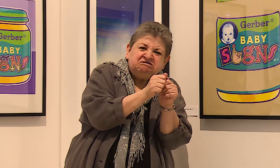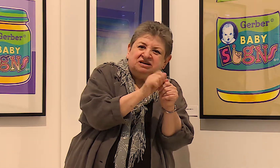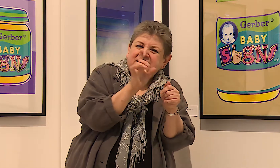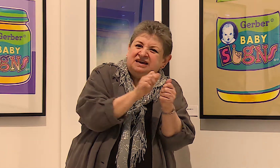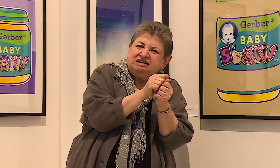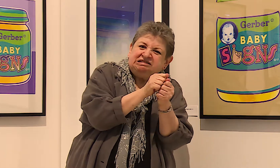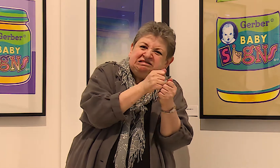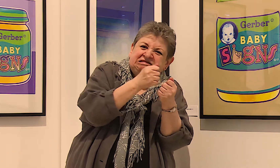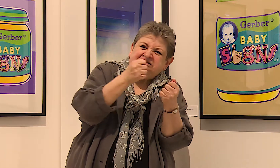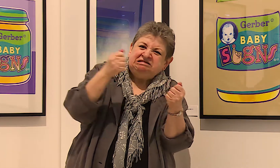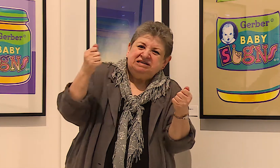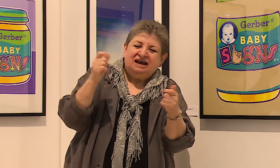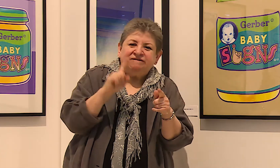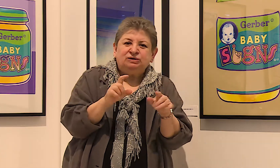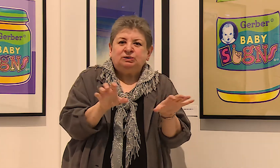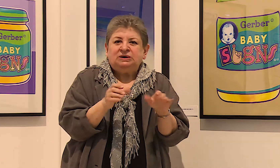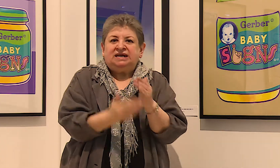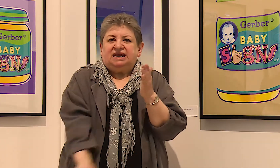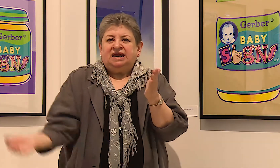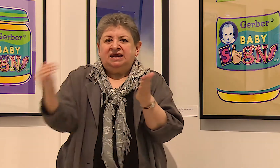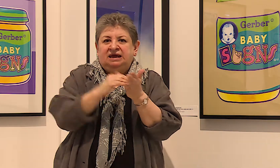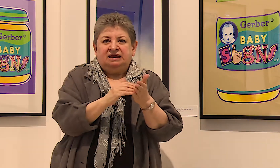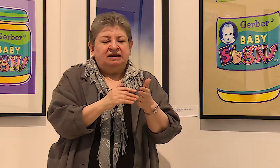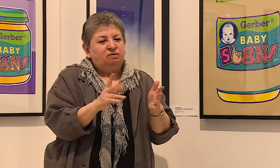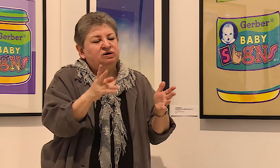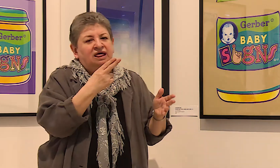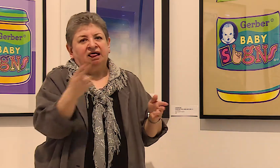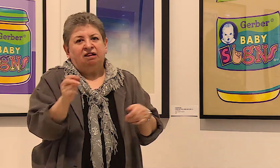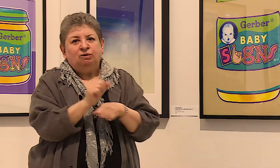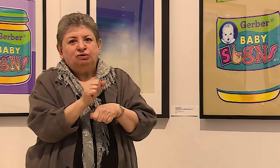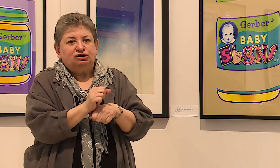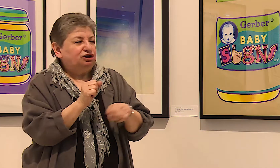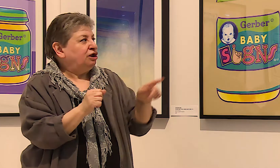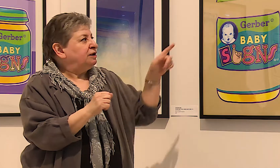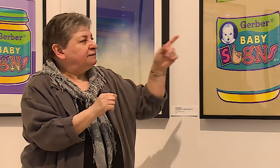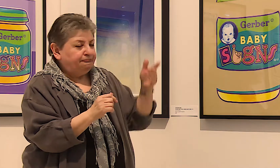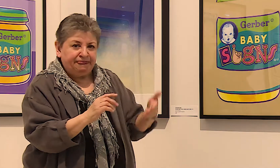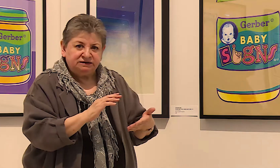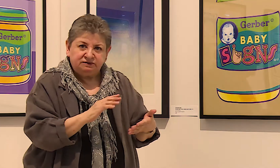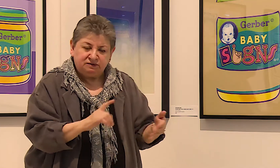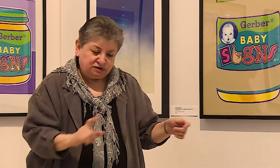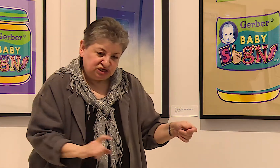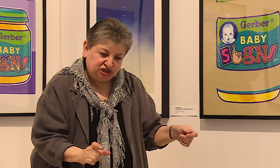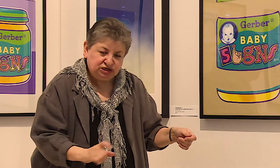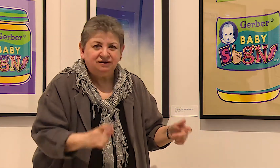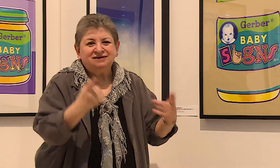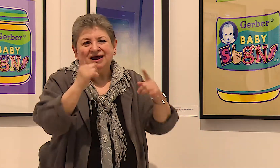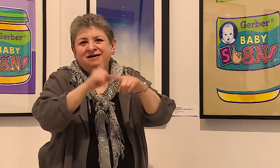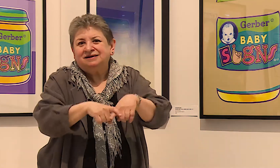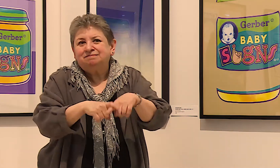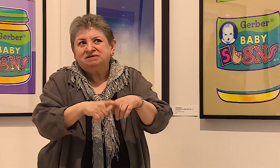One mistake, even a small one, in aligning the pieces was permanent. And if you messed up, you had to start the process